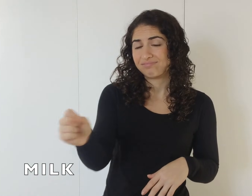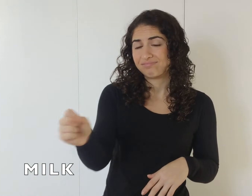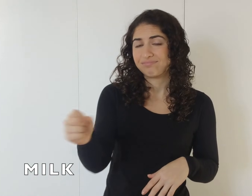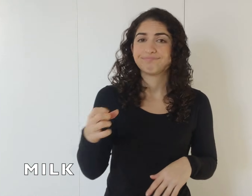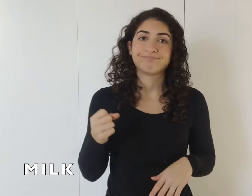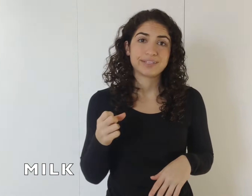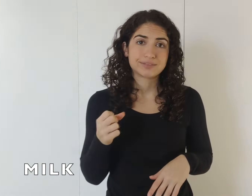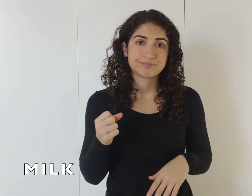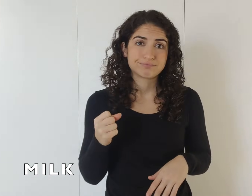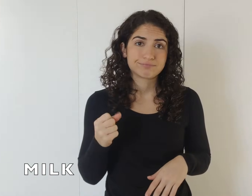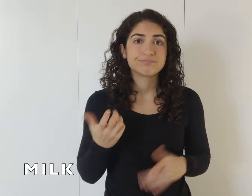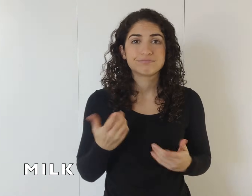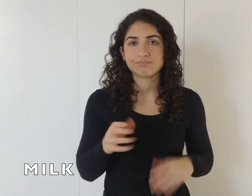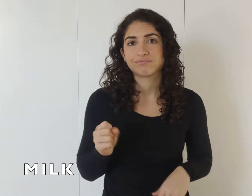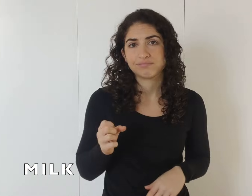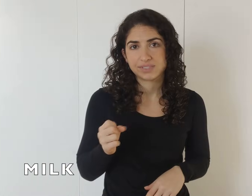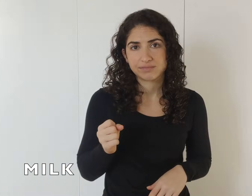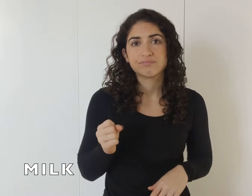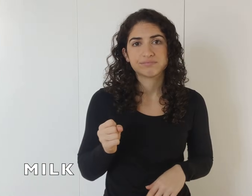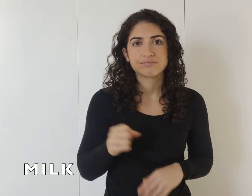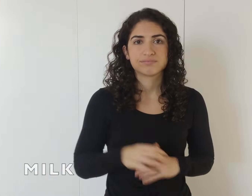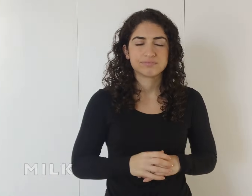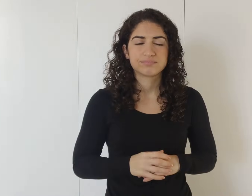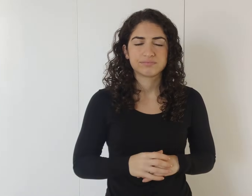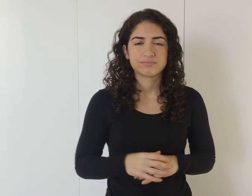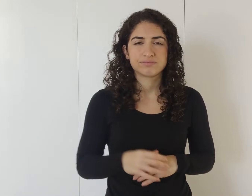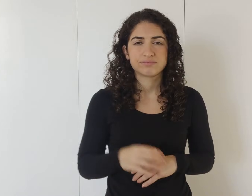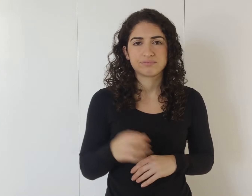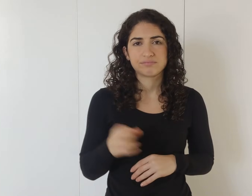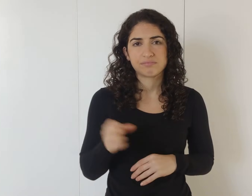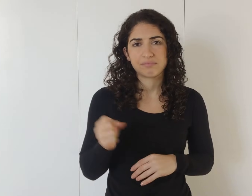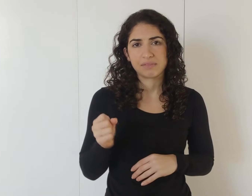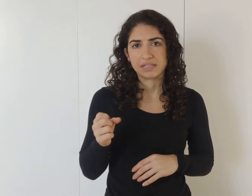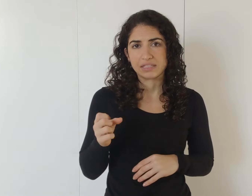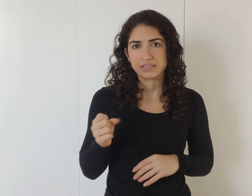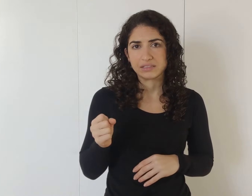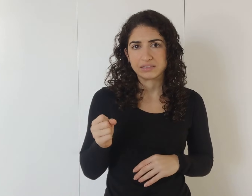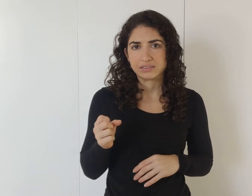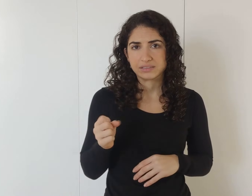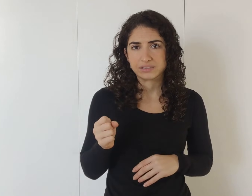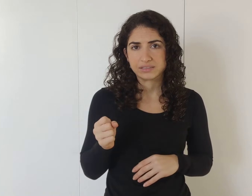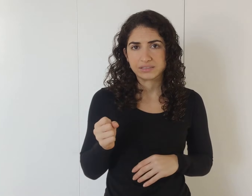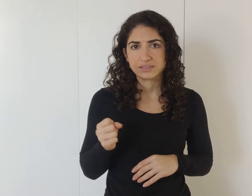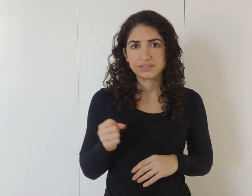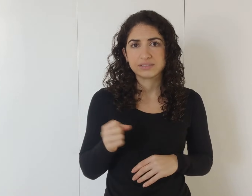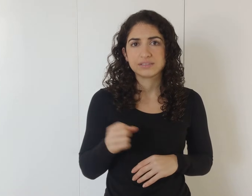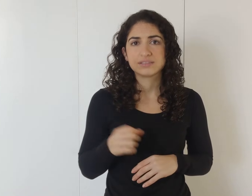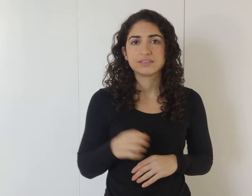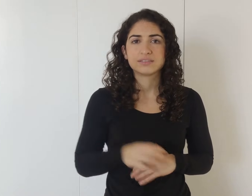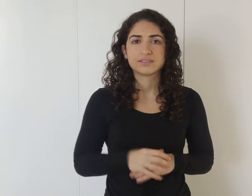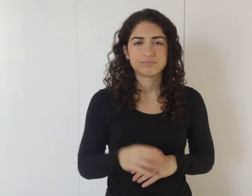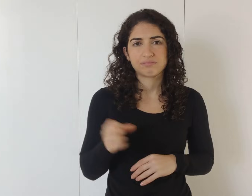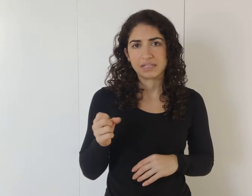MILK. MILK. The fist squeezes a few times.